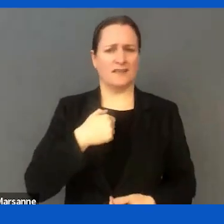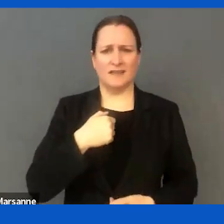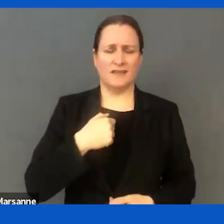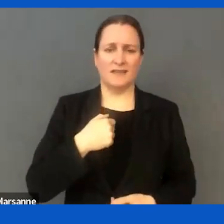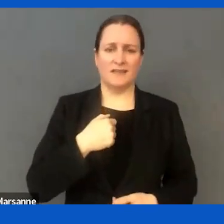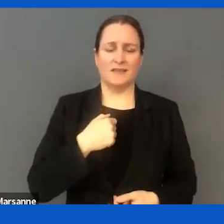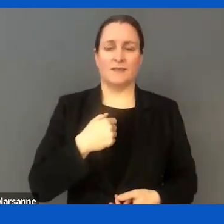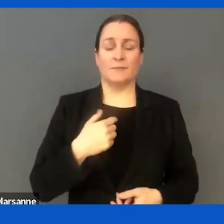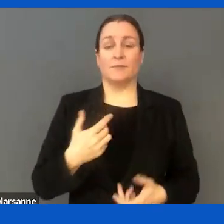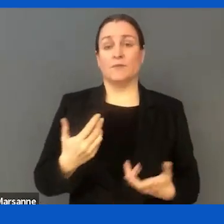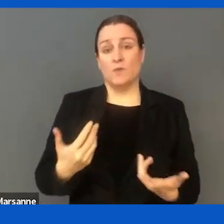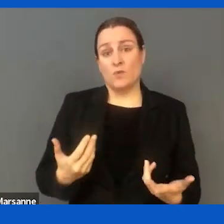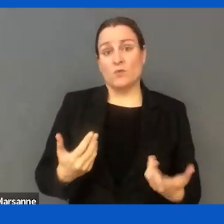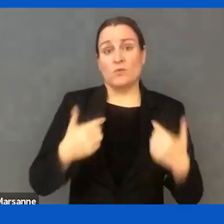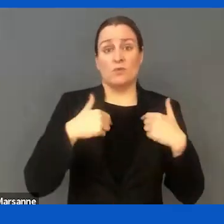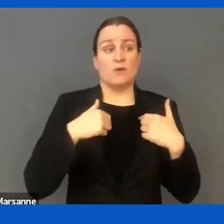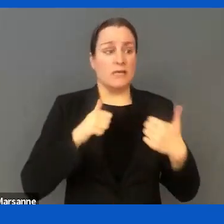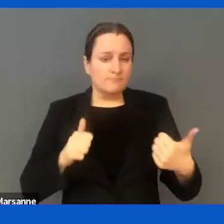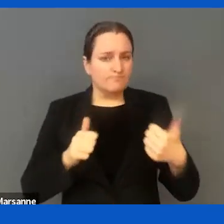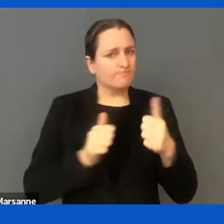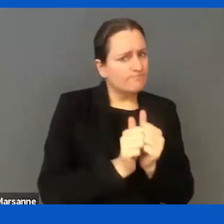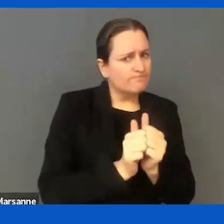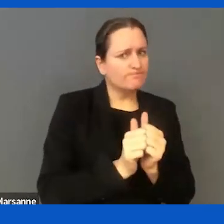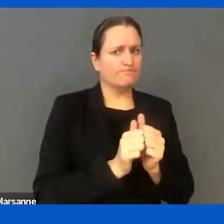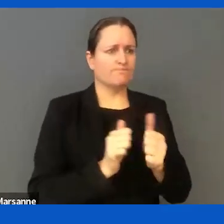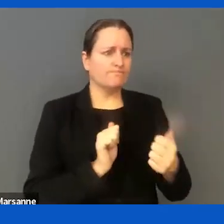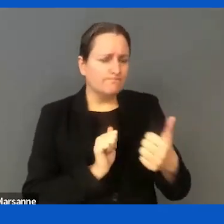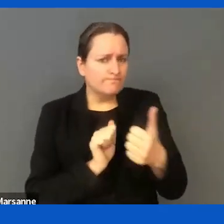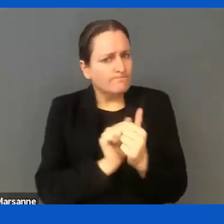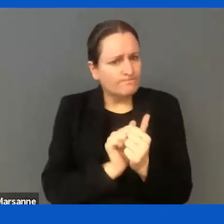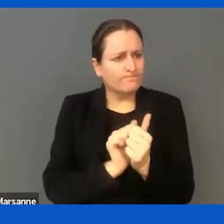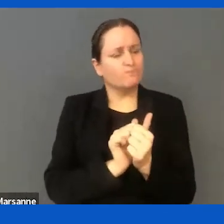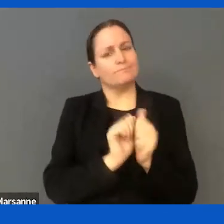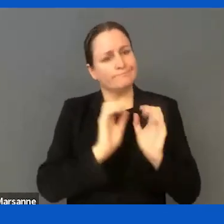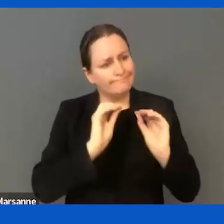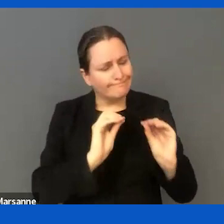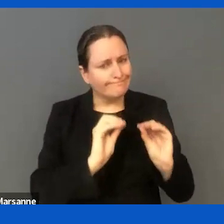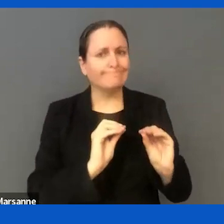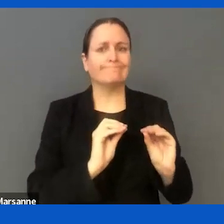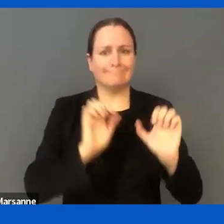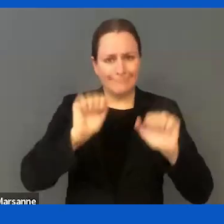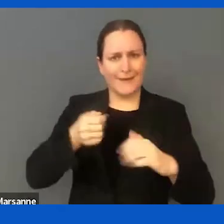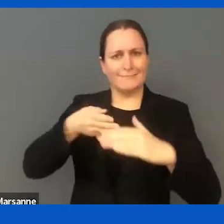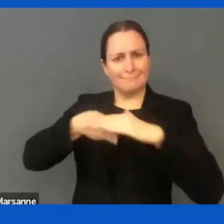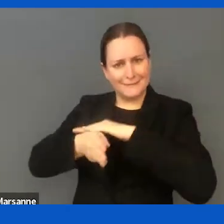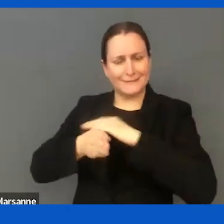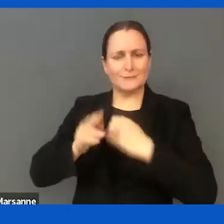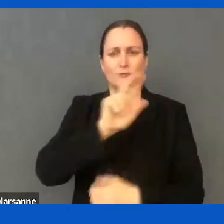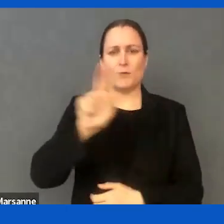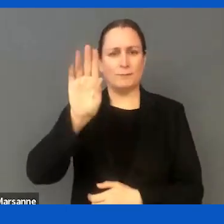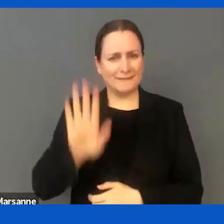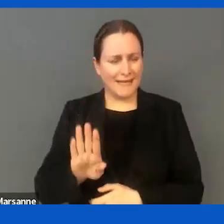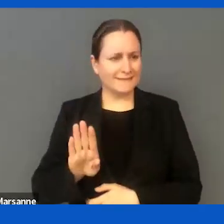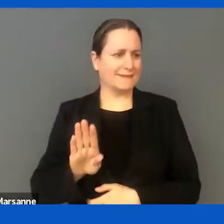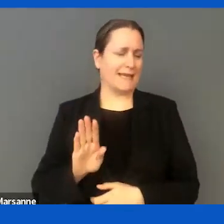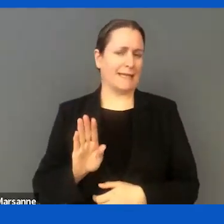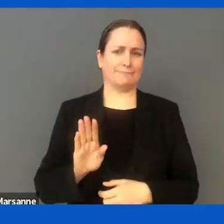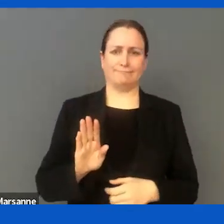Organizations can get good at accessibility. So one site, one mobile app. One Word document,